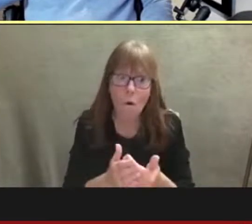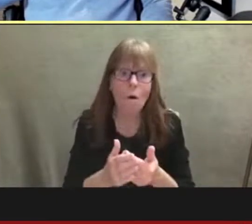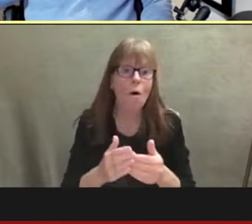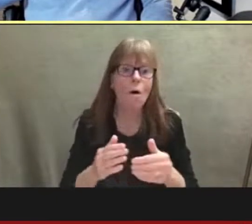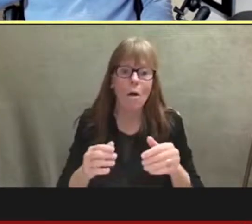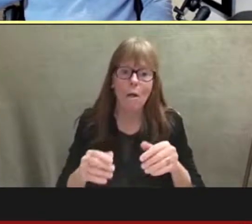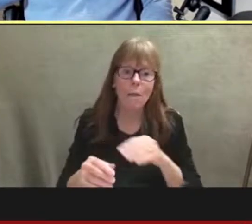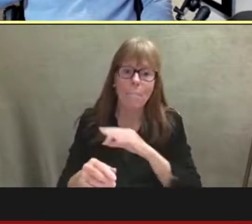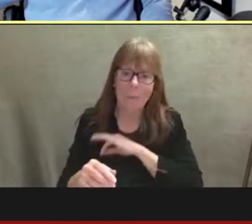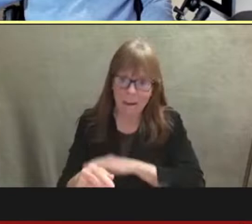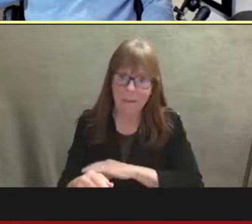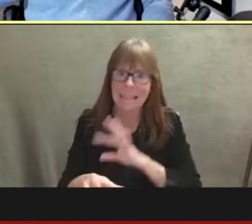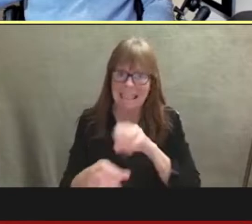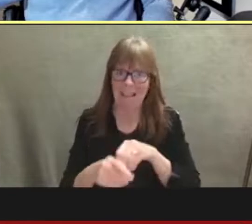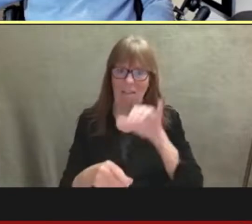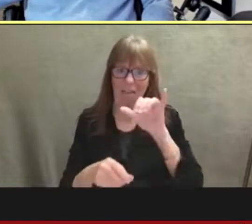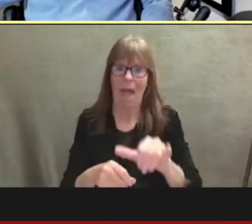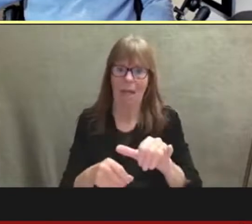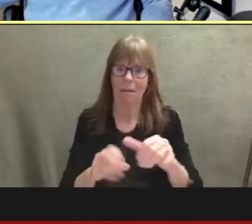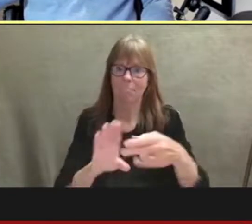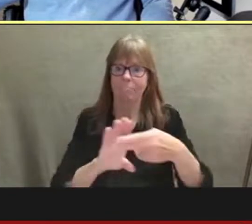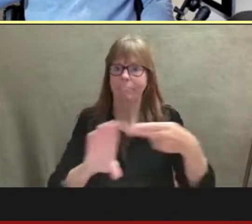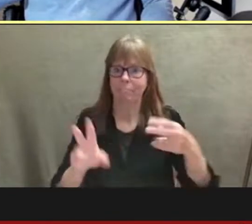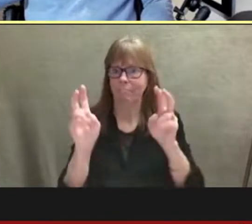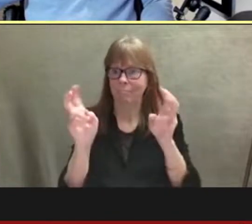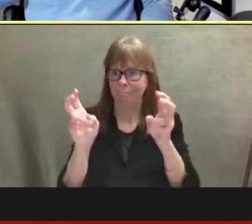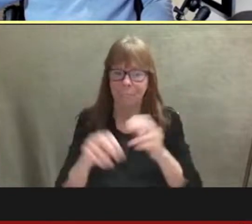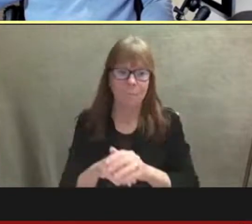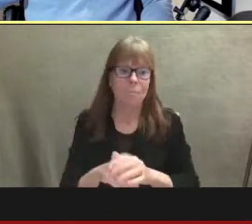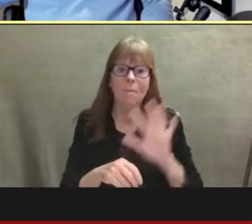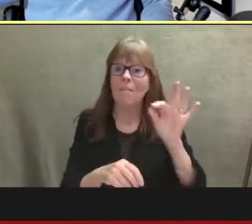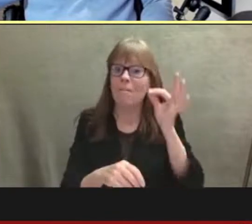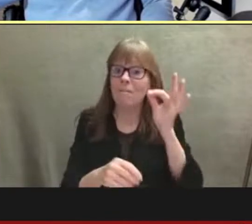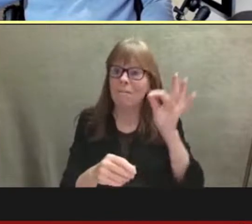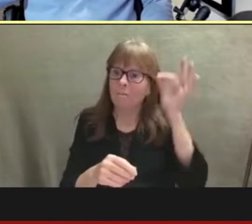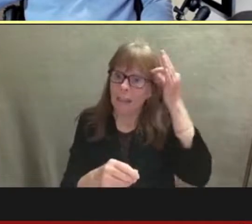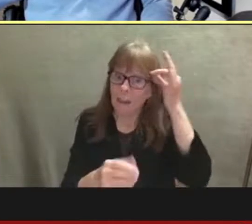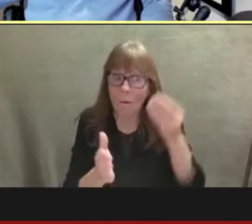benefits include, among other things, federal funding for health centers and public health